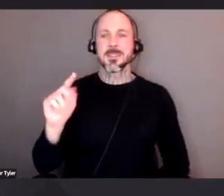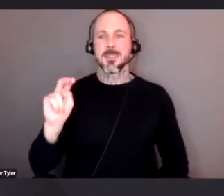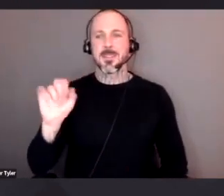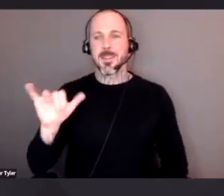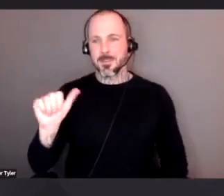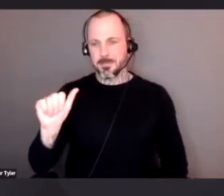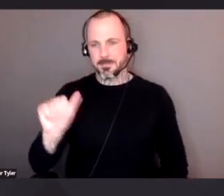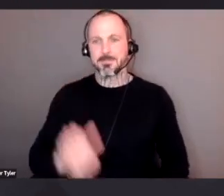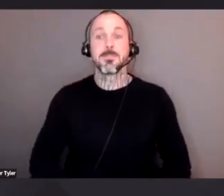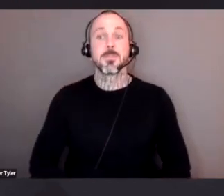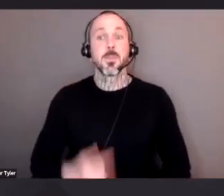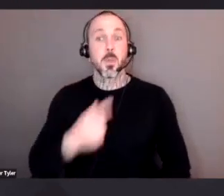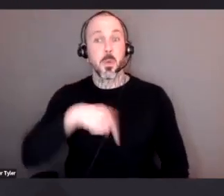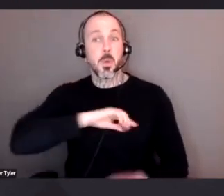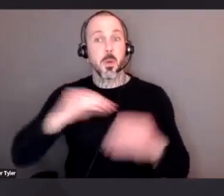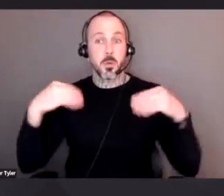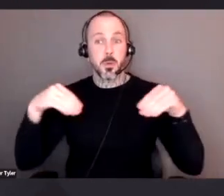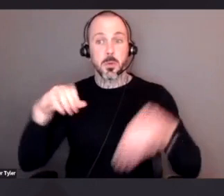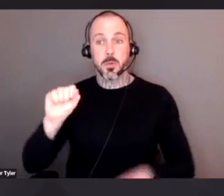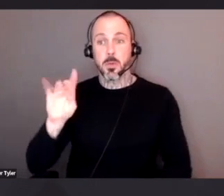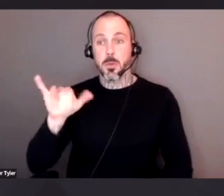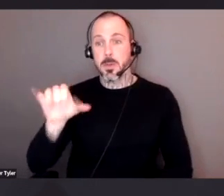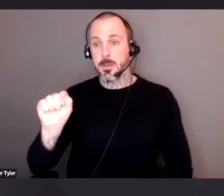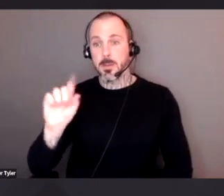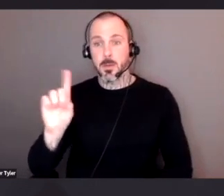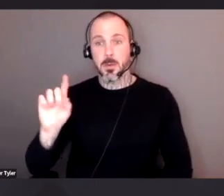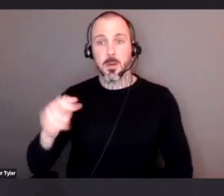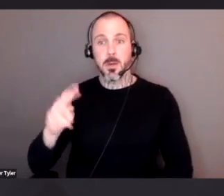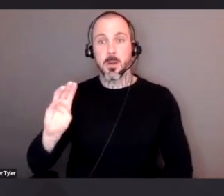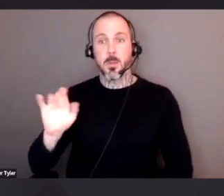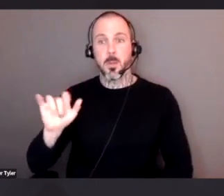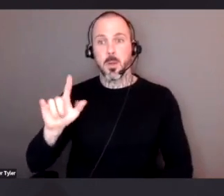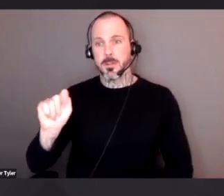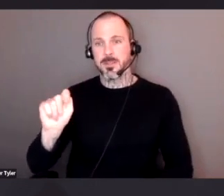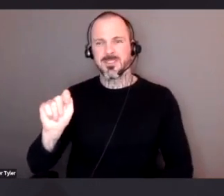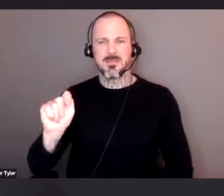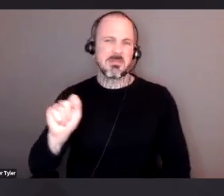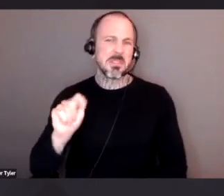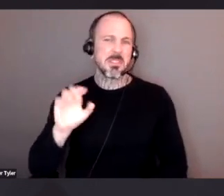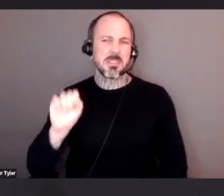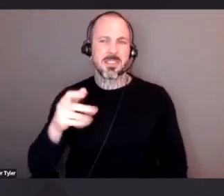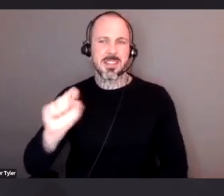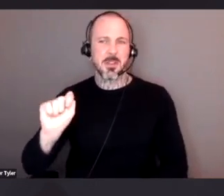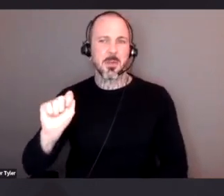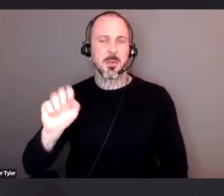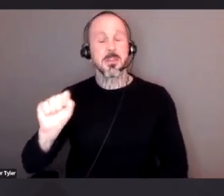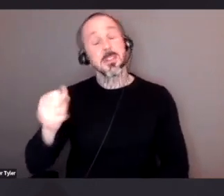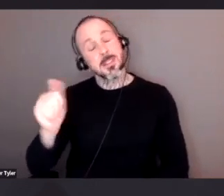It's about 6,000 people and we have a very strong and active supported employment service